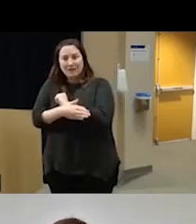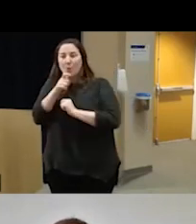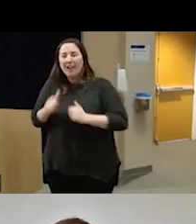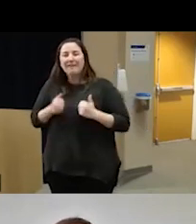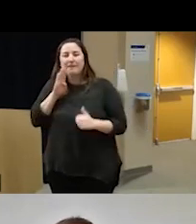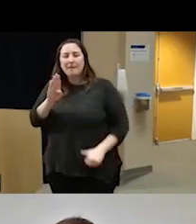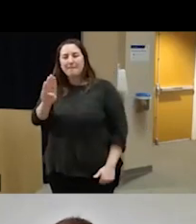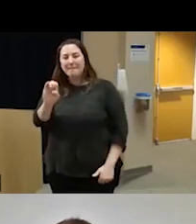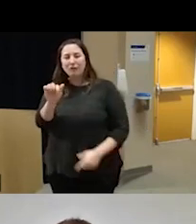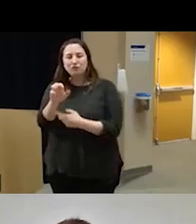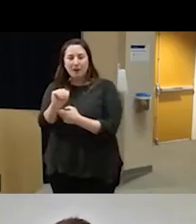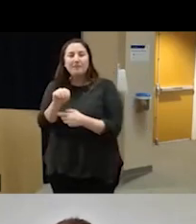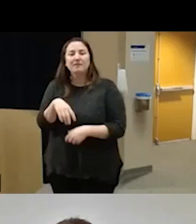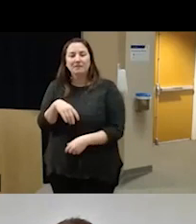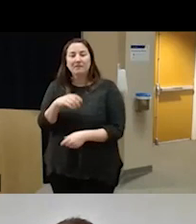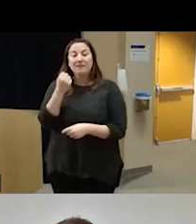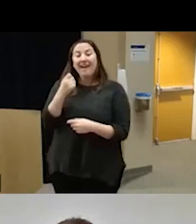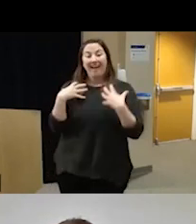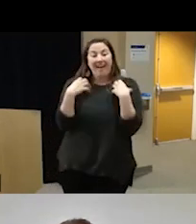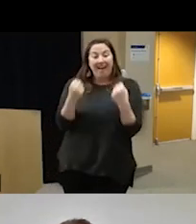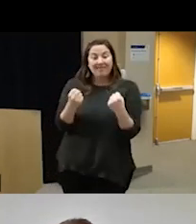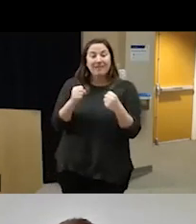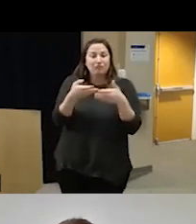Healthy controls general population relatively young